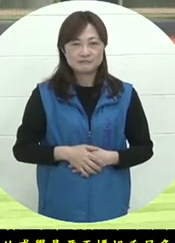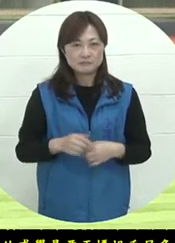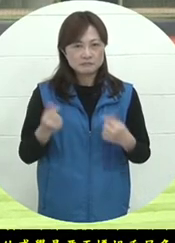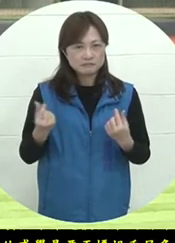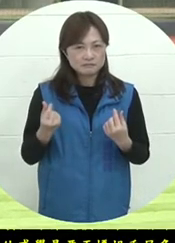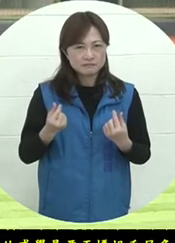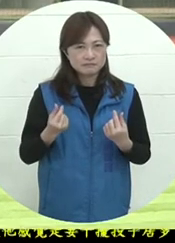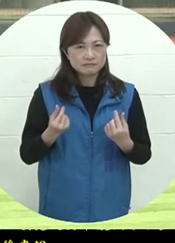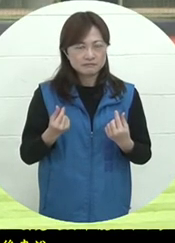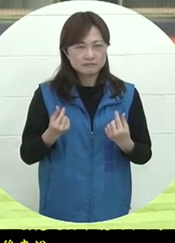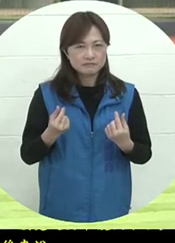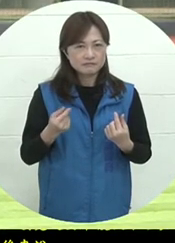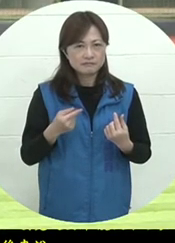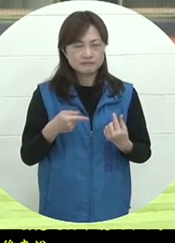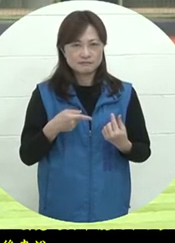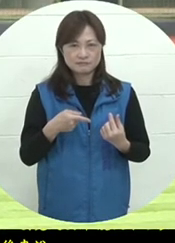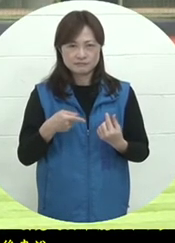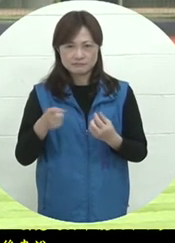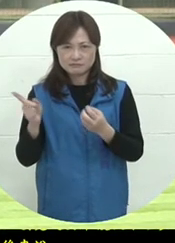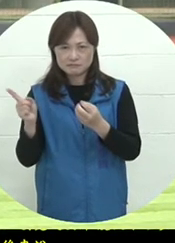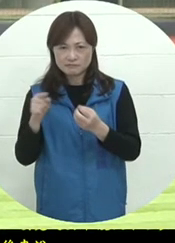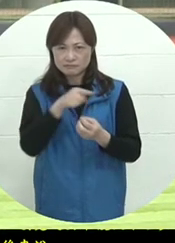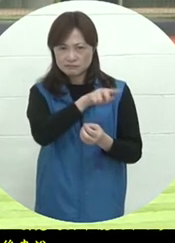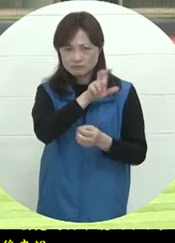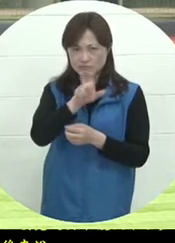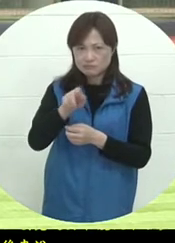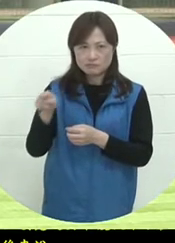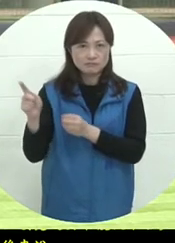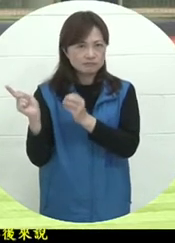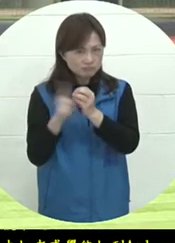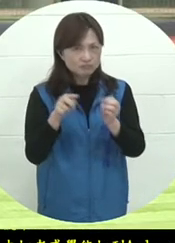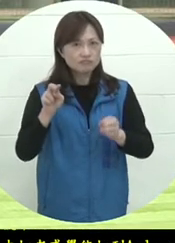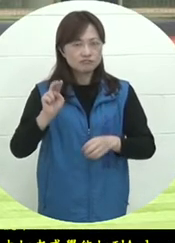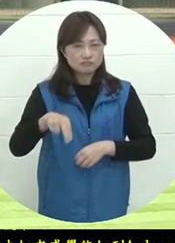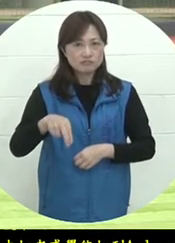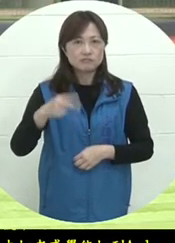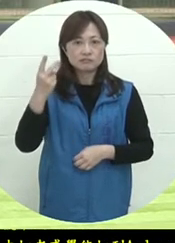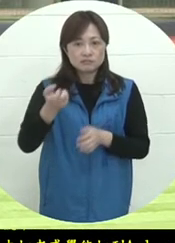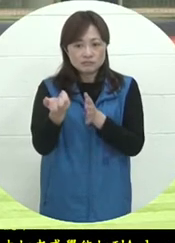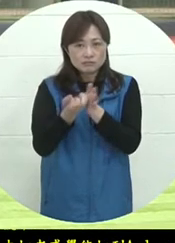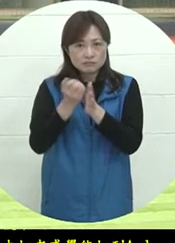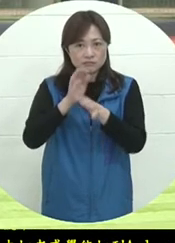, so it should not be There is such an idea , and since Adachi appeared last time, he should not have that idea